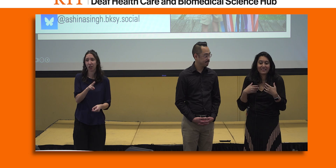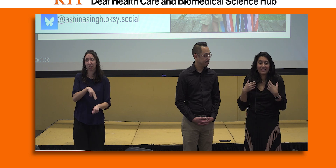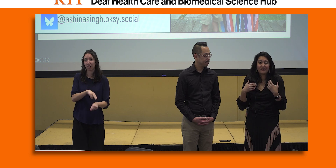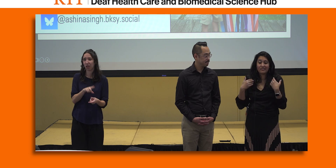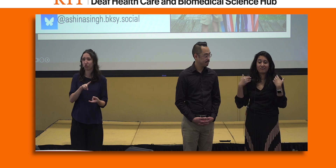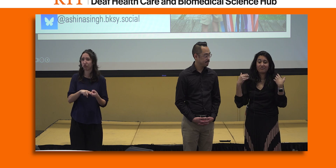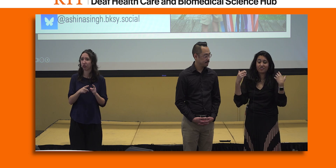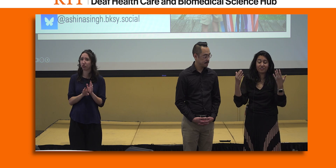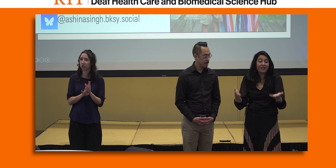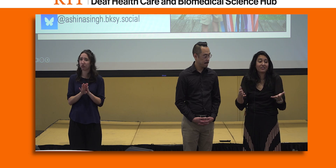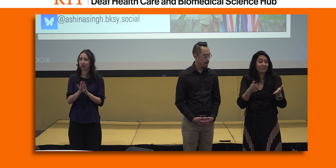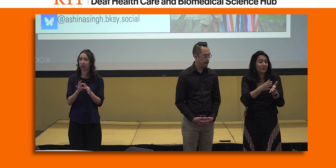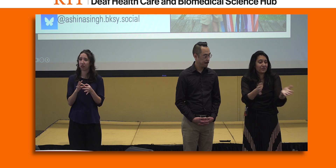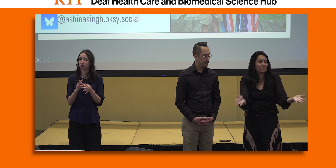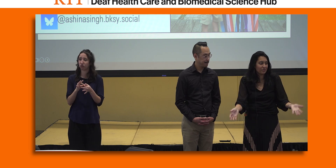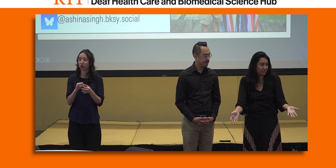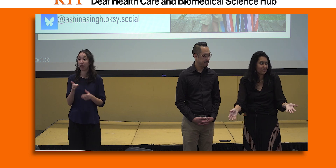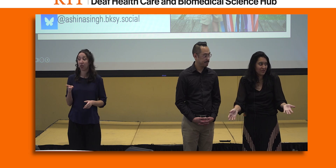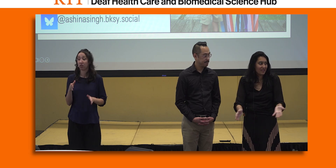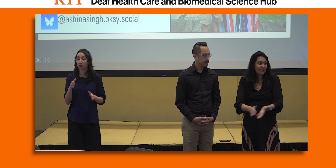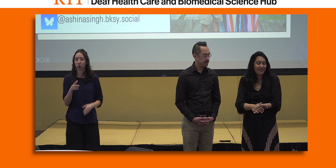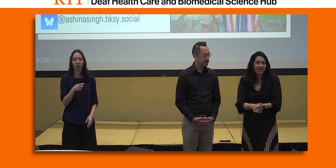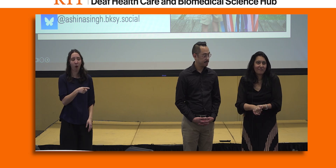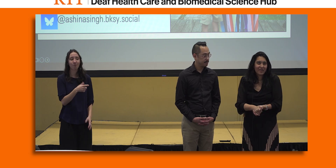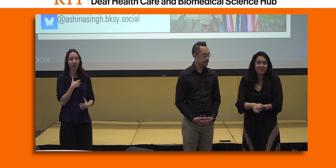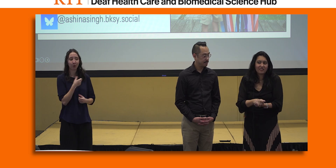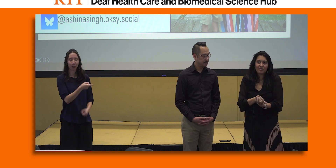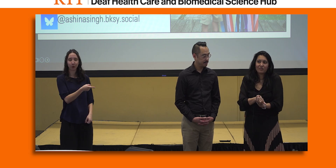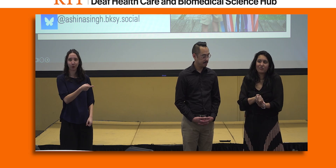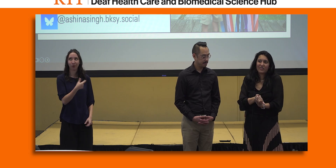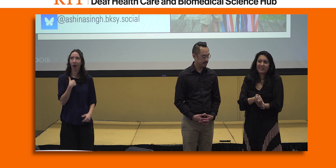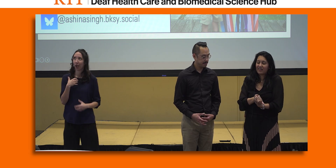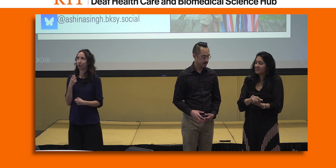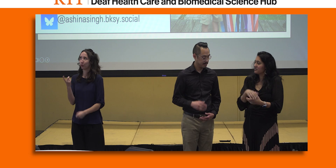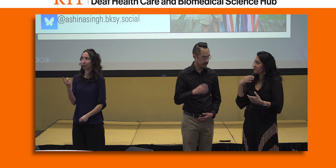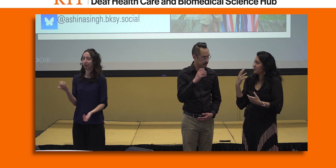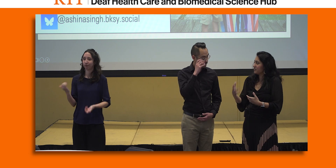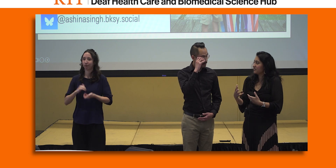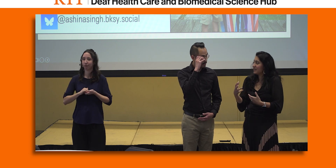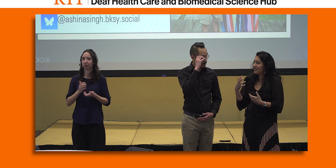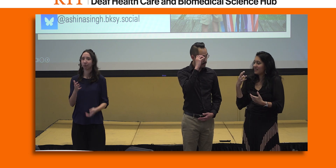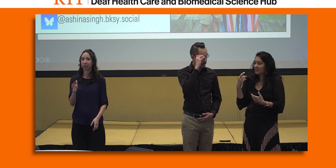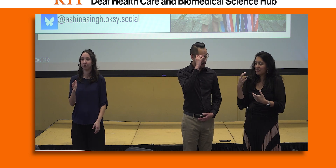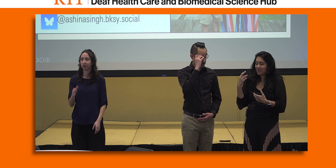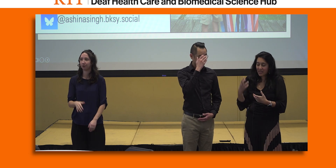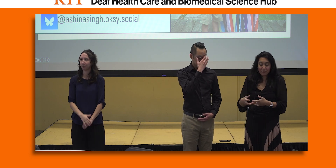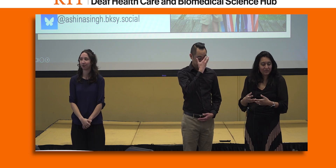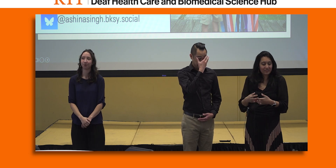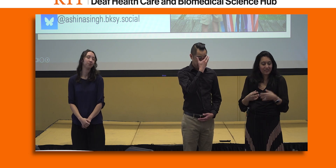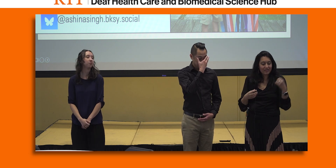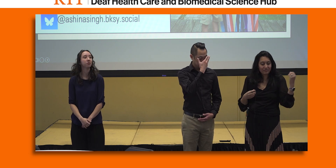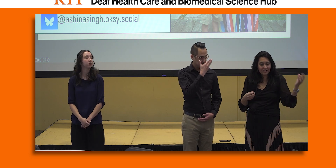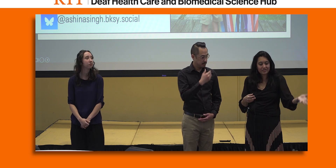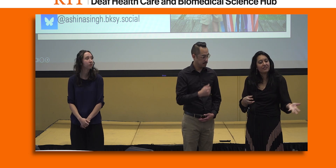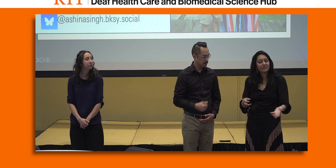and they trust what you do. And so, they kind of were able to kind of reach out to me